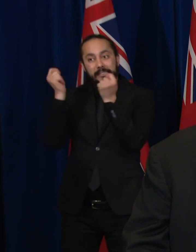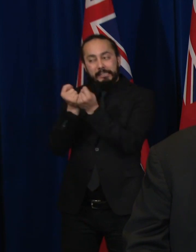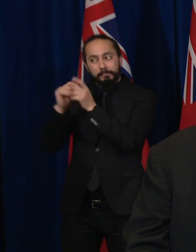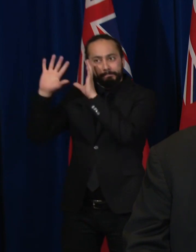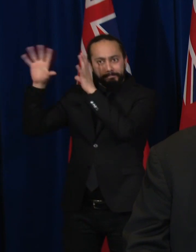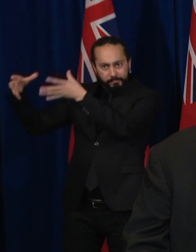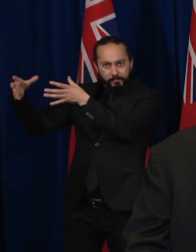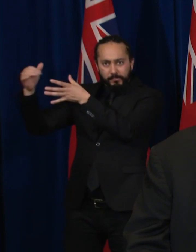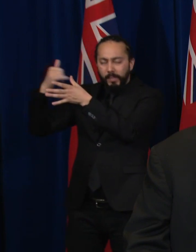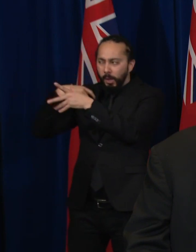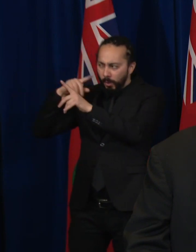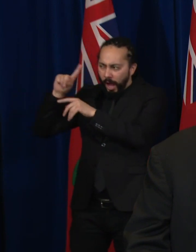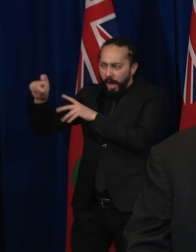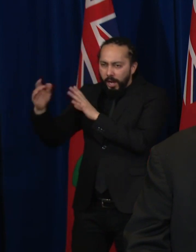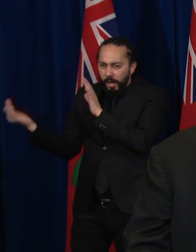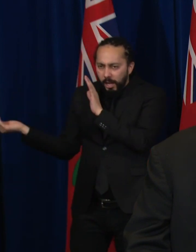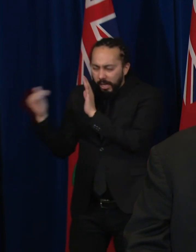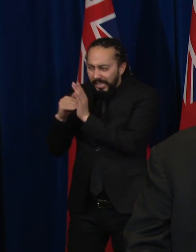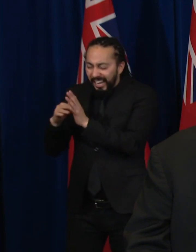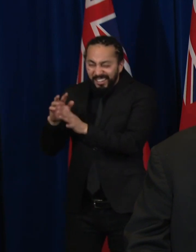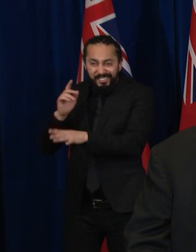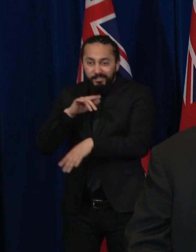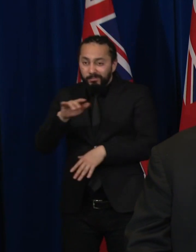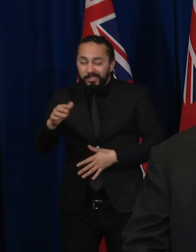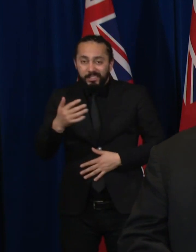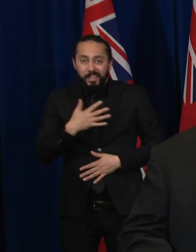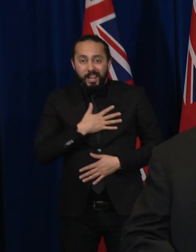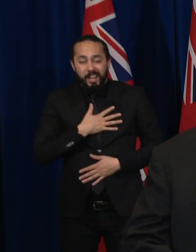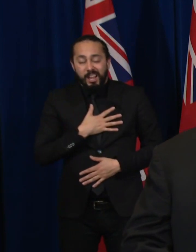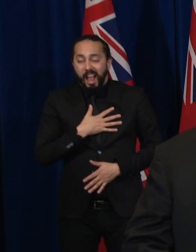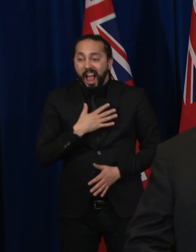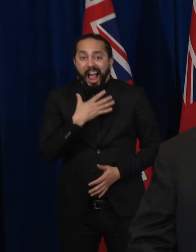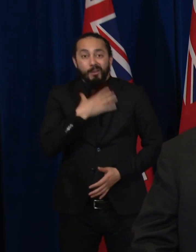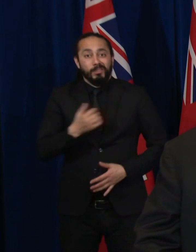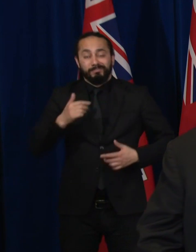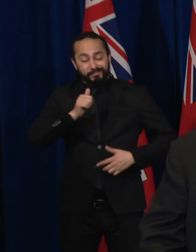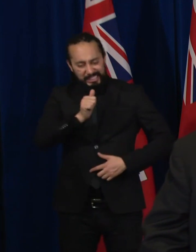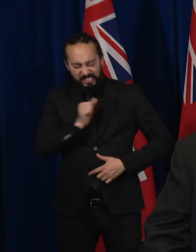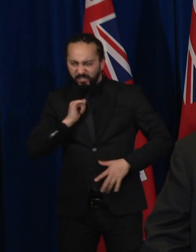heartbreaking to hear these stories. Believe me, I wish I could jump in there and help everyone.